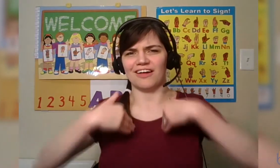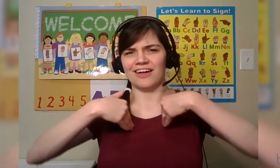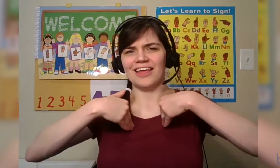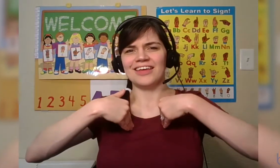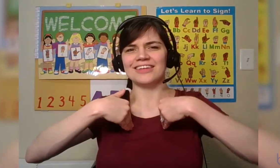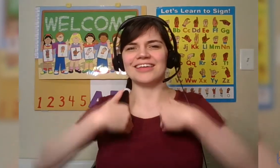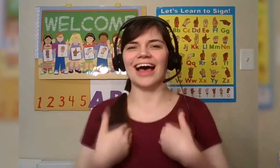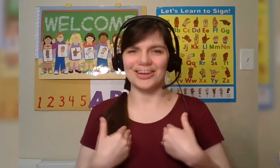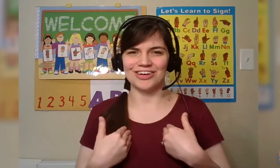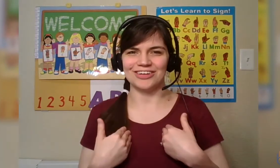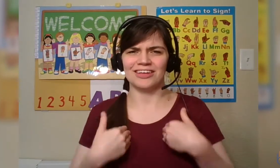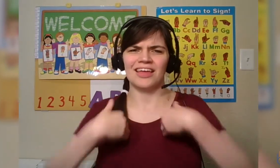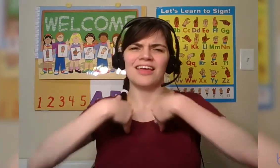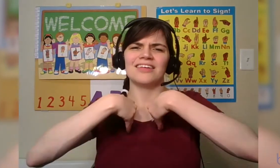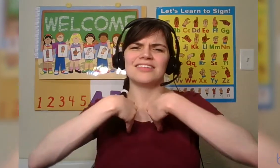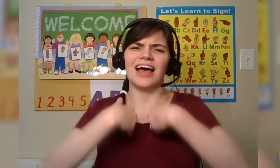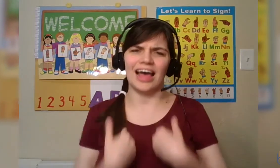Tired. Tired.